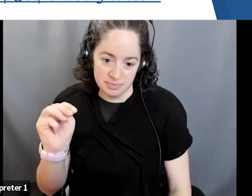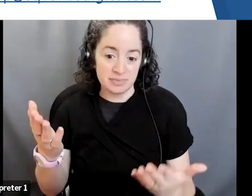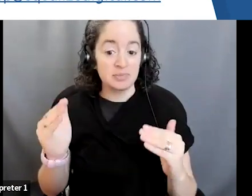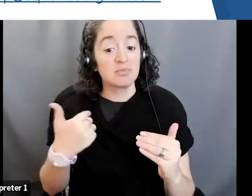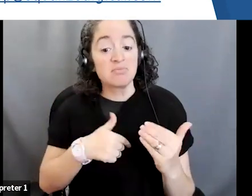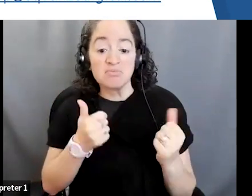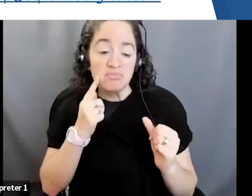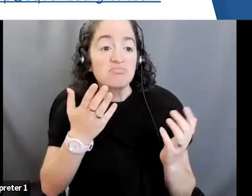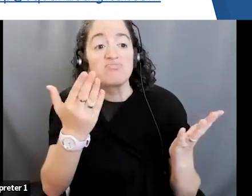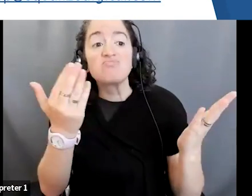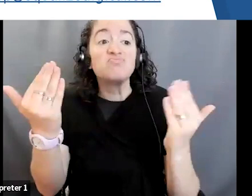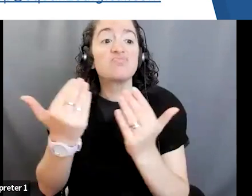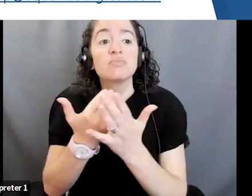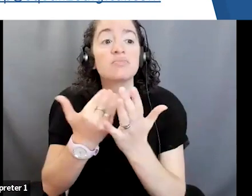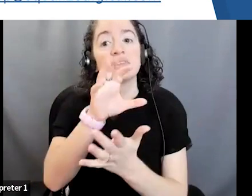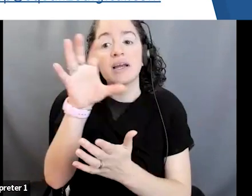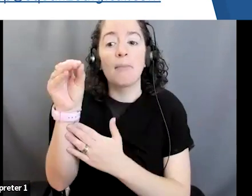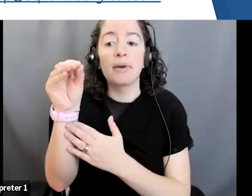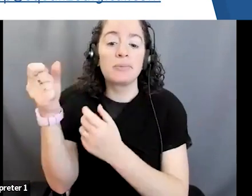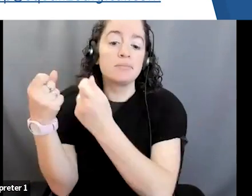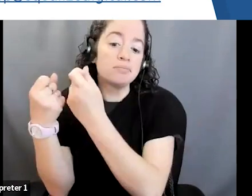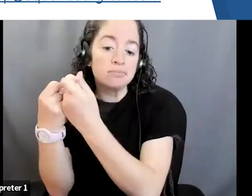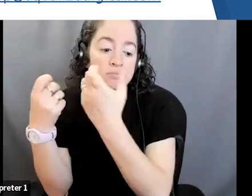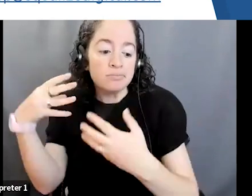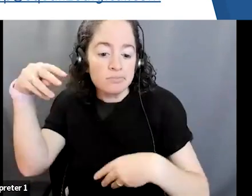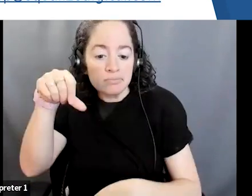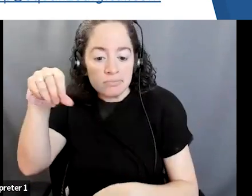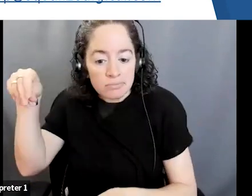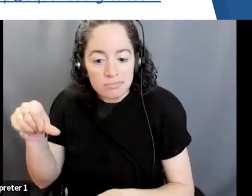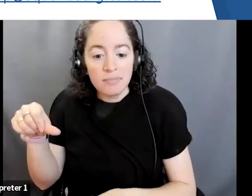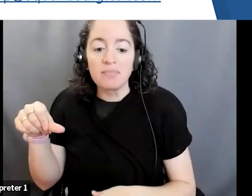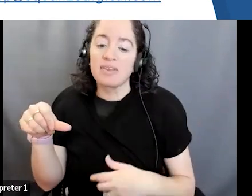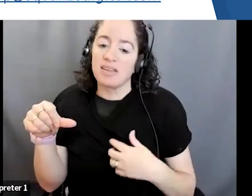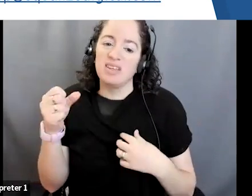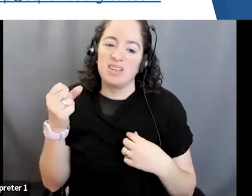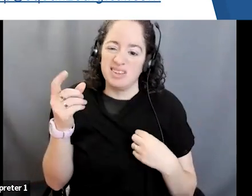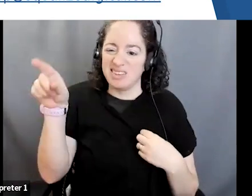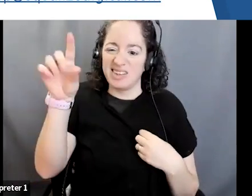but the community foundation told us that unfortunately, they don't have the budget to pay